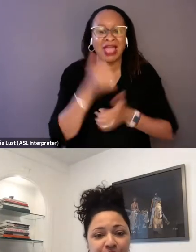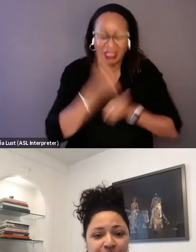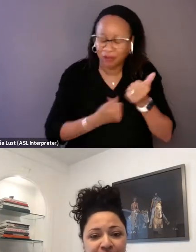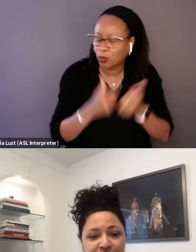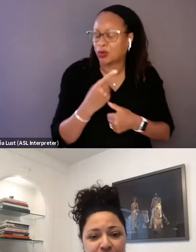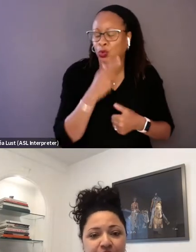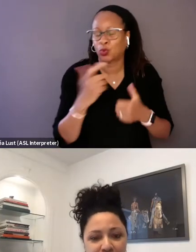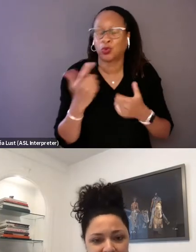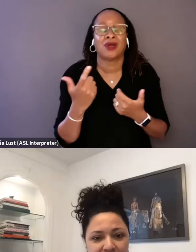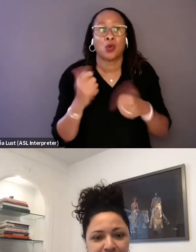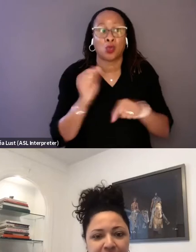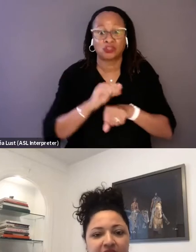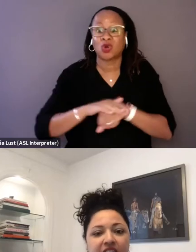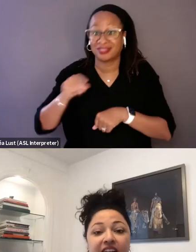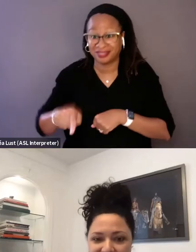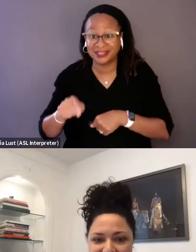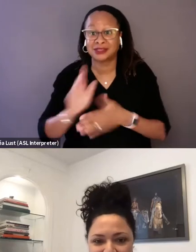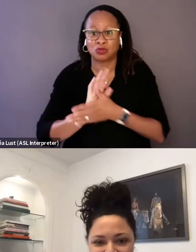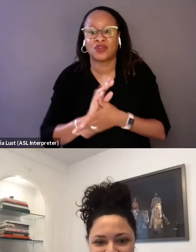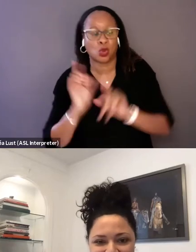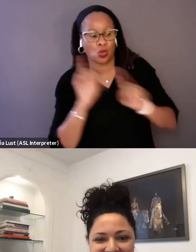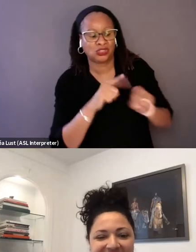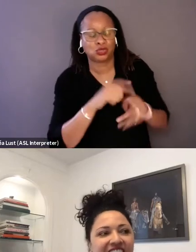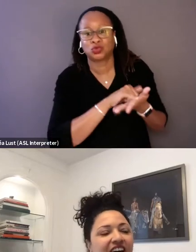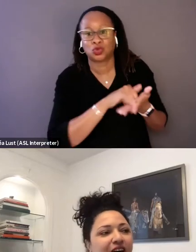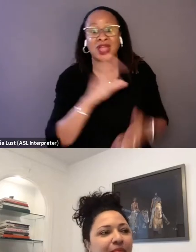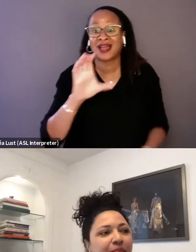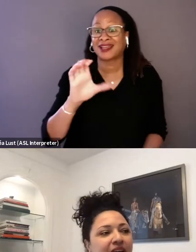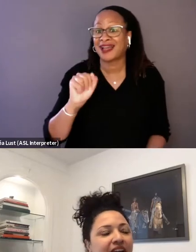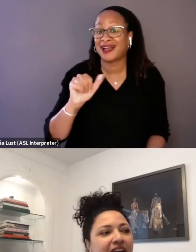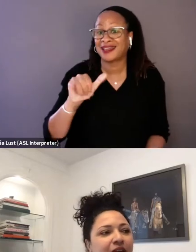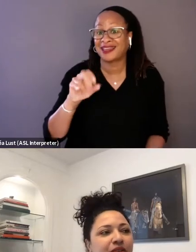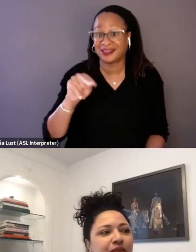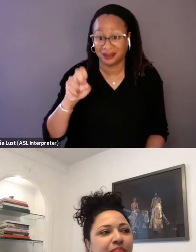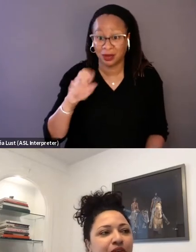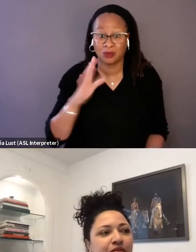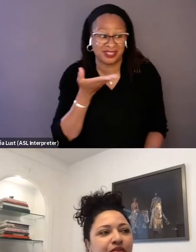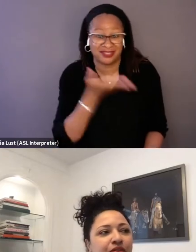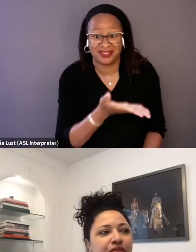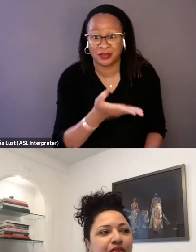who lived in New York was there, Cayenne was there and it was a beautiful,